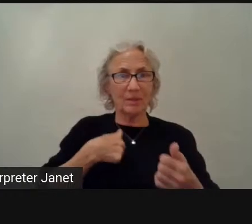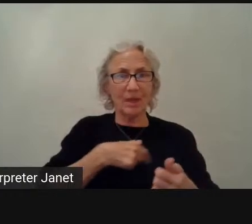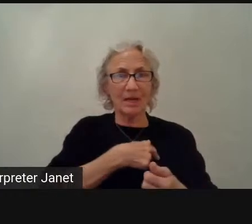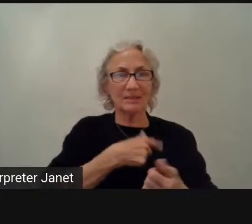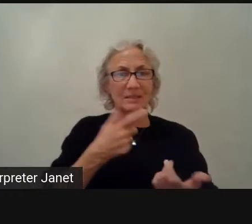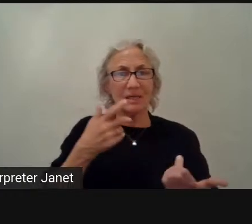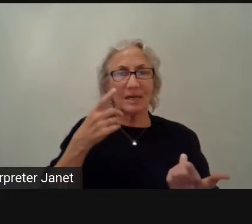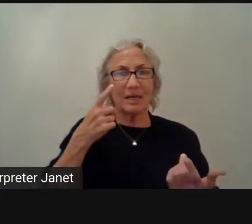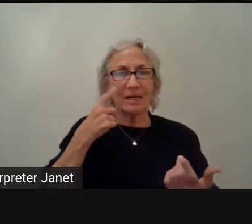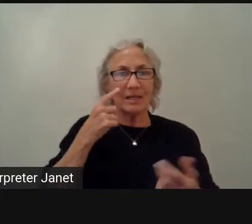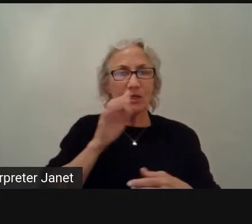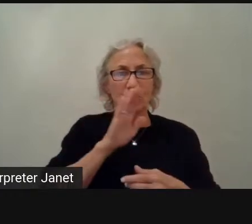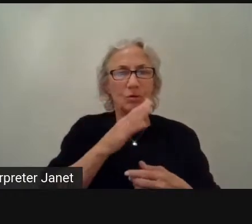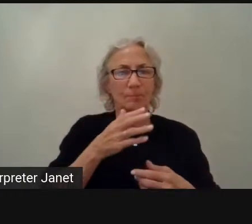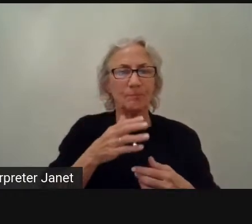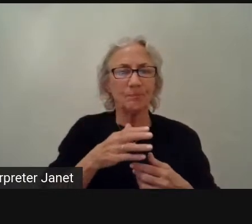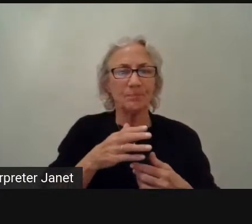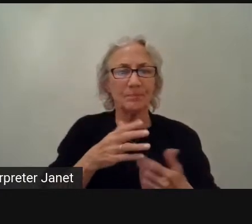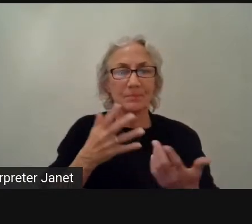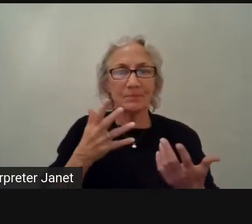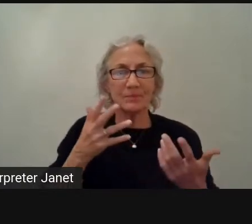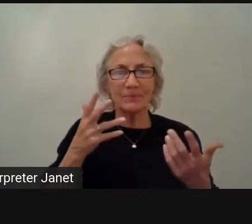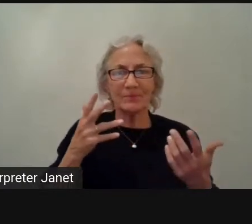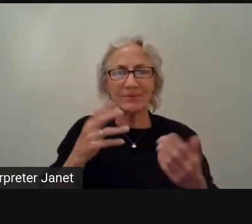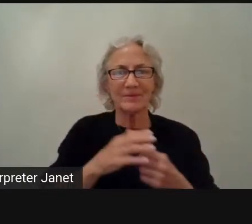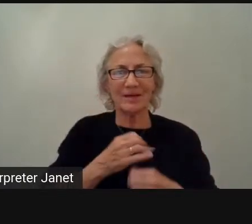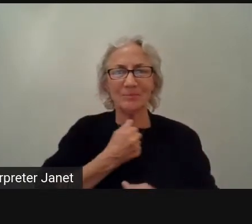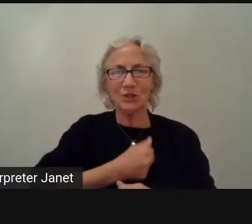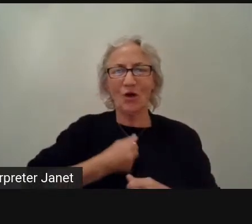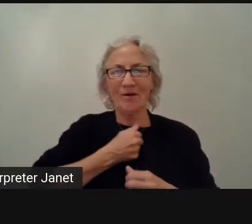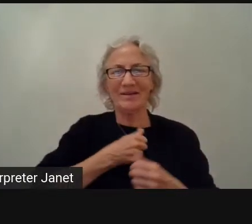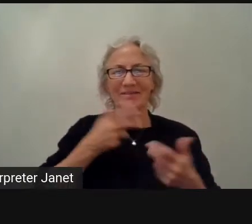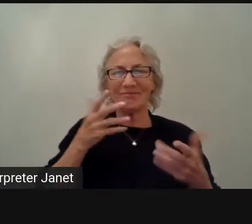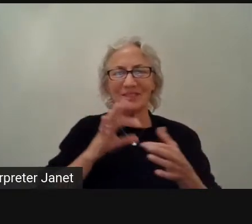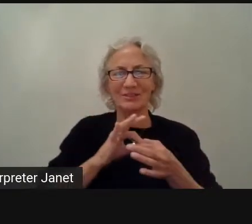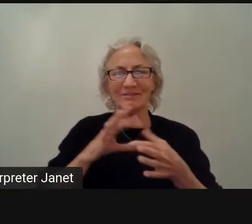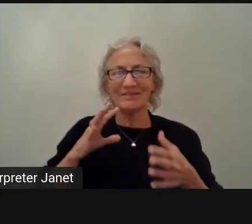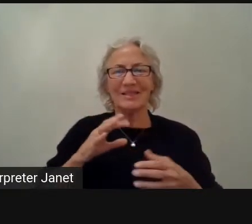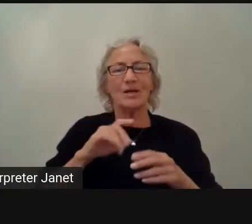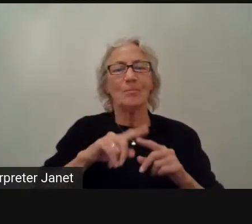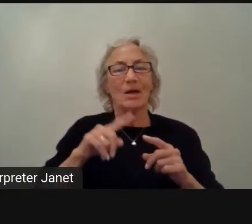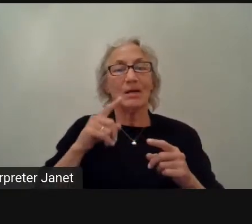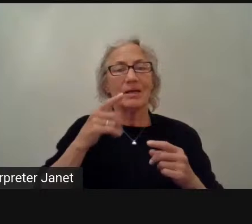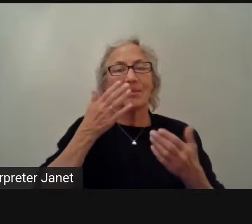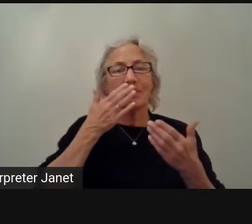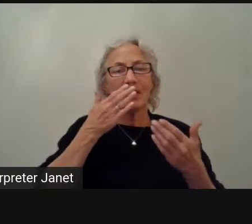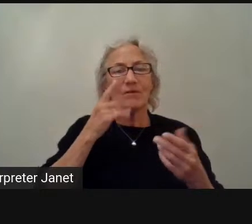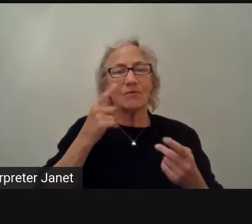≫: Thank you so much for being with us prove any closing remarks? I think Oliver -- they took them away. Never mind.